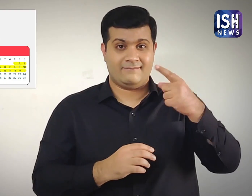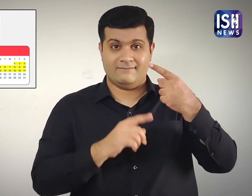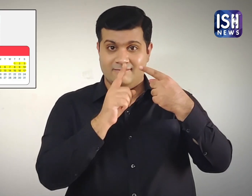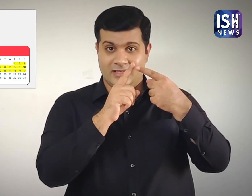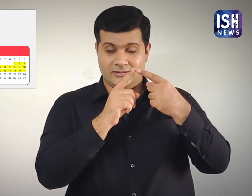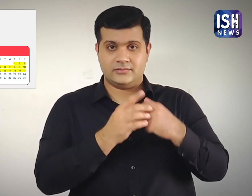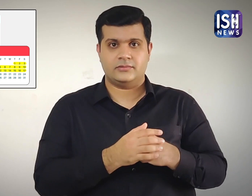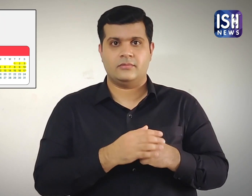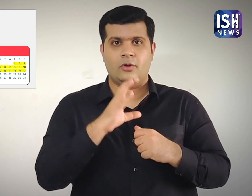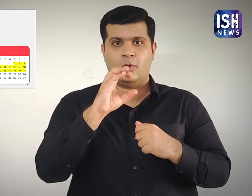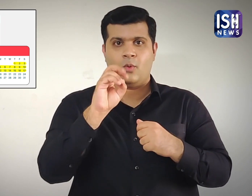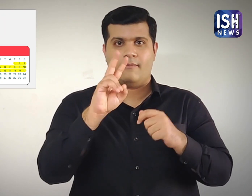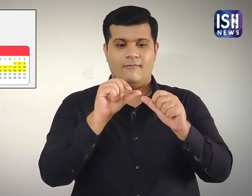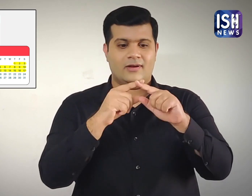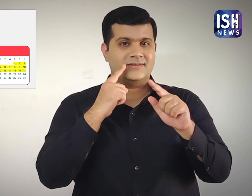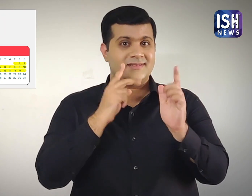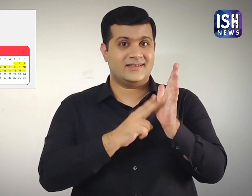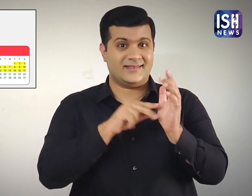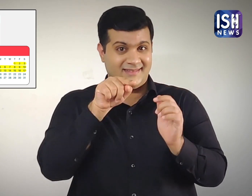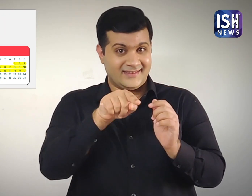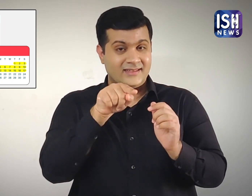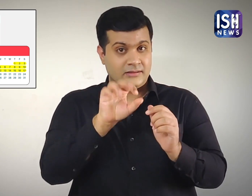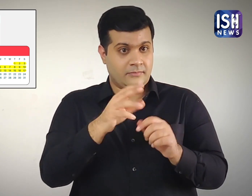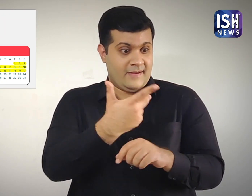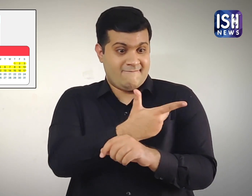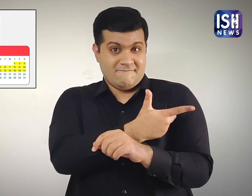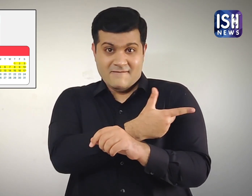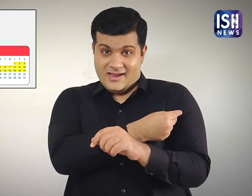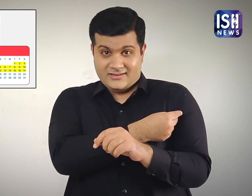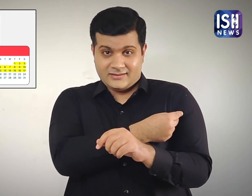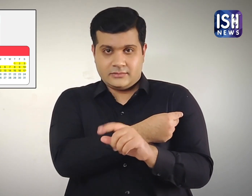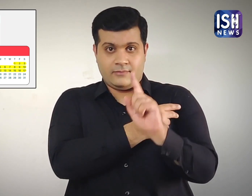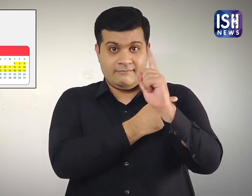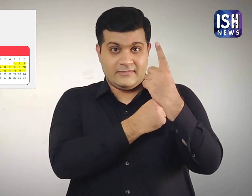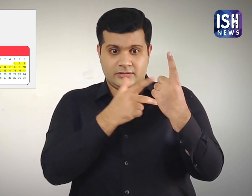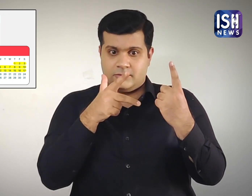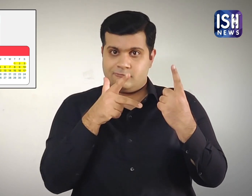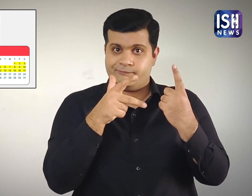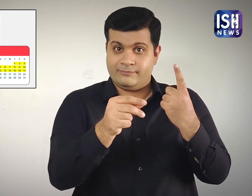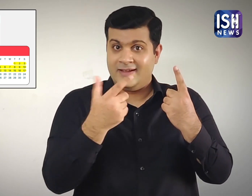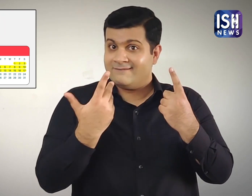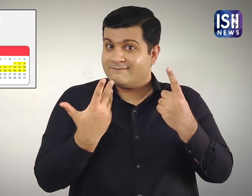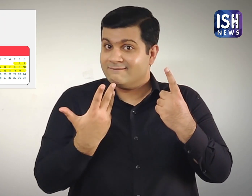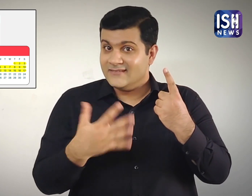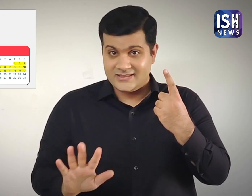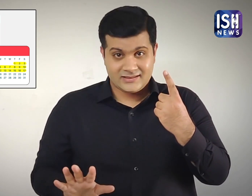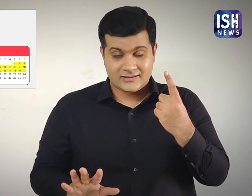After the first dose of Covaxin requires,